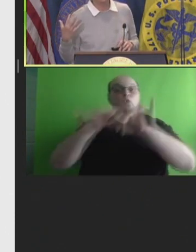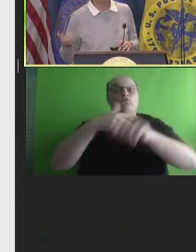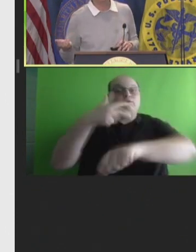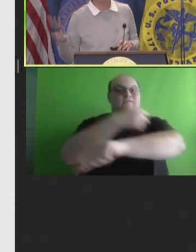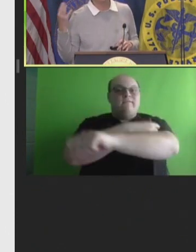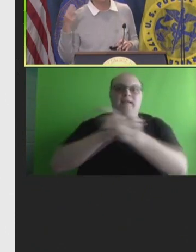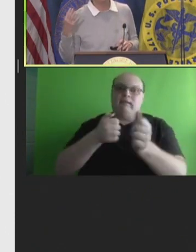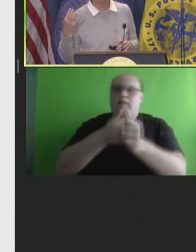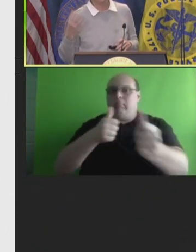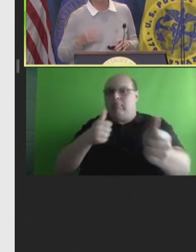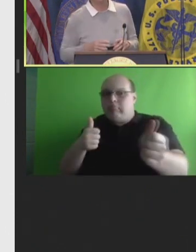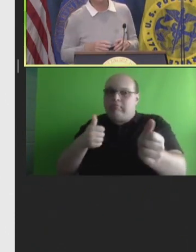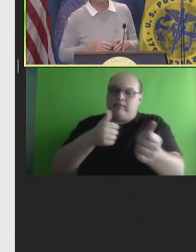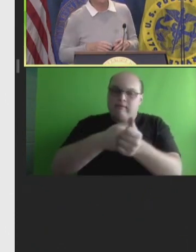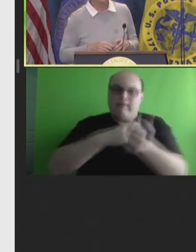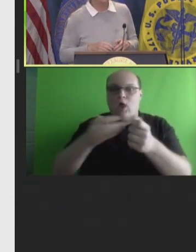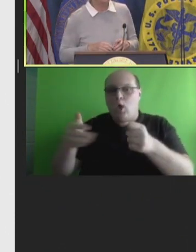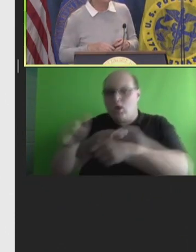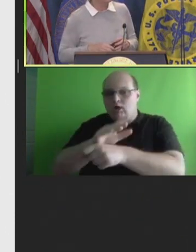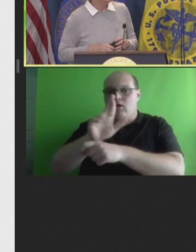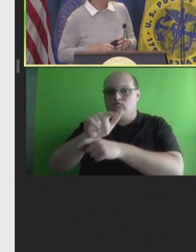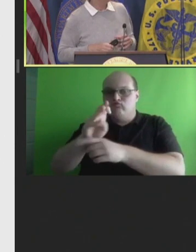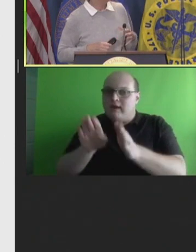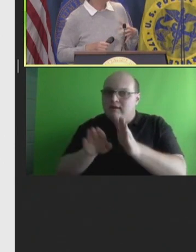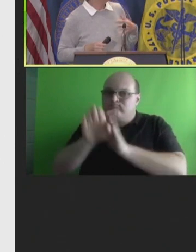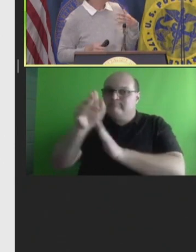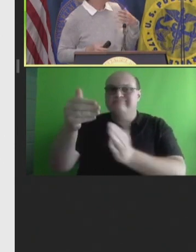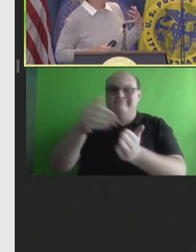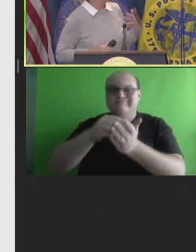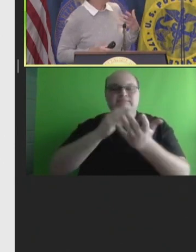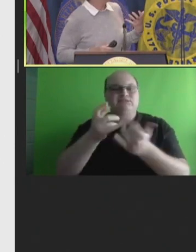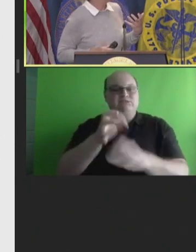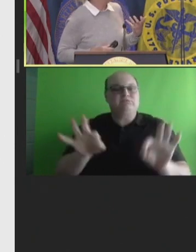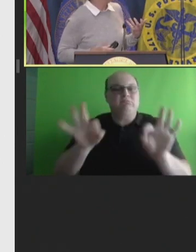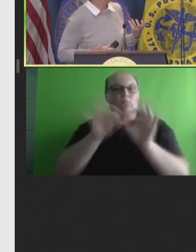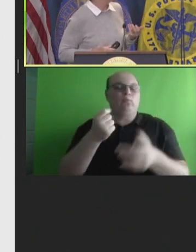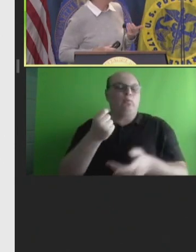up and getting coverage rates back up, it's just really important to understand what is